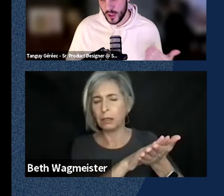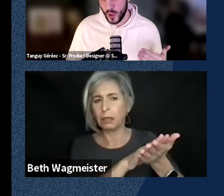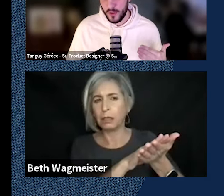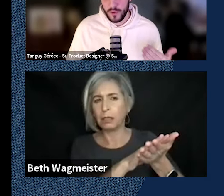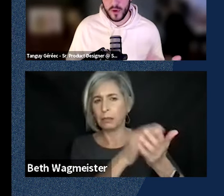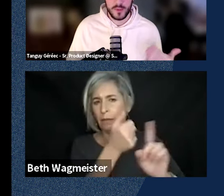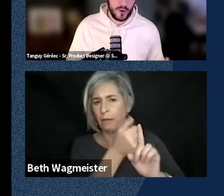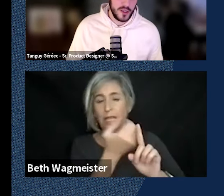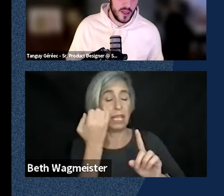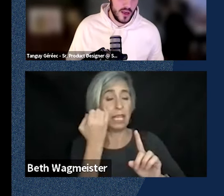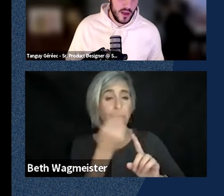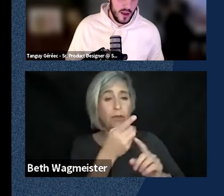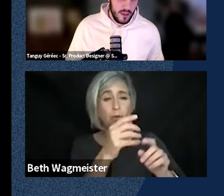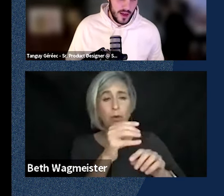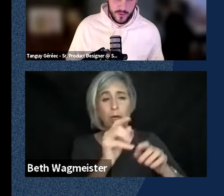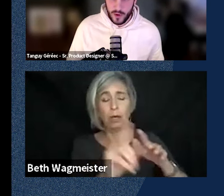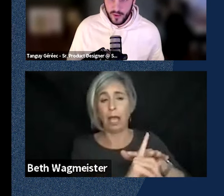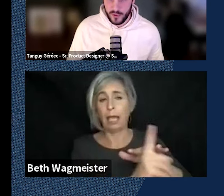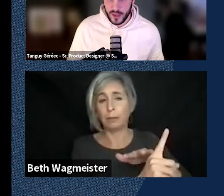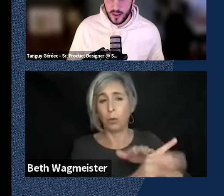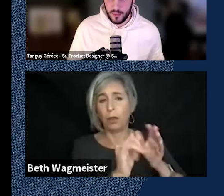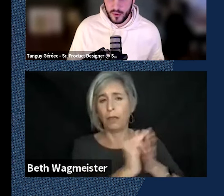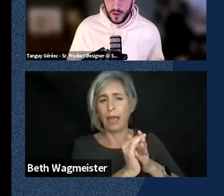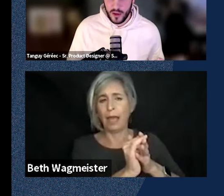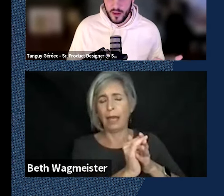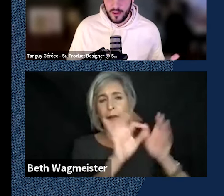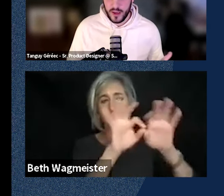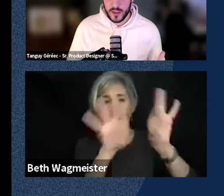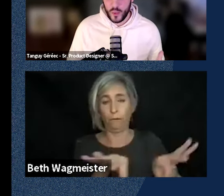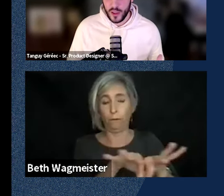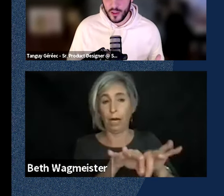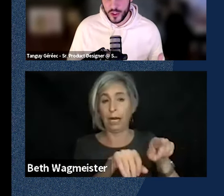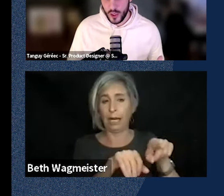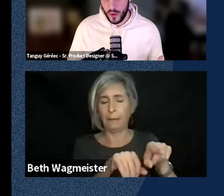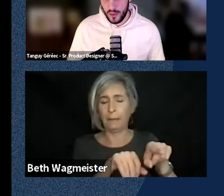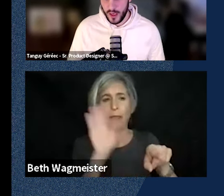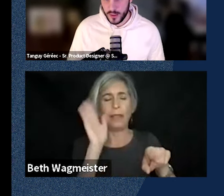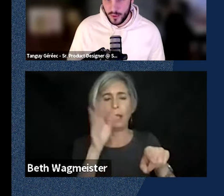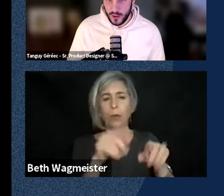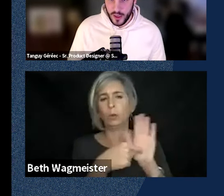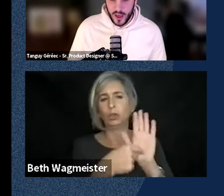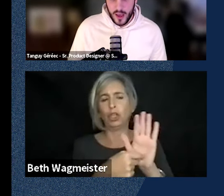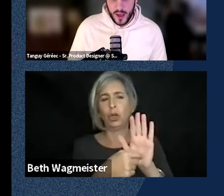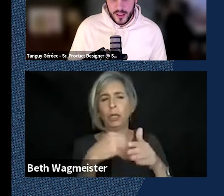So if you export that frame, for example, these will show in the export.